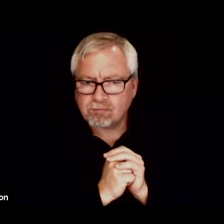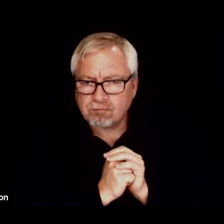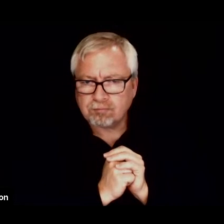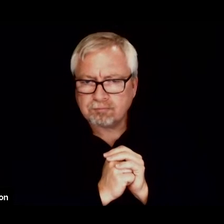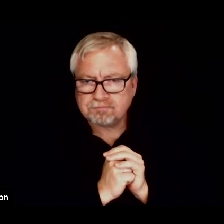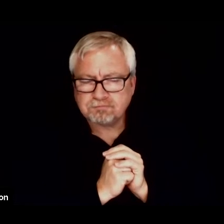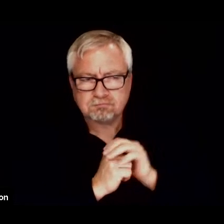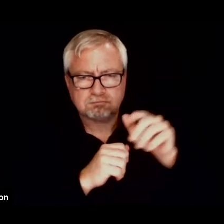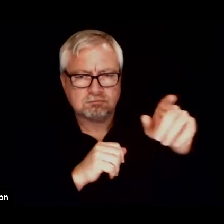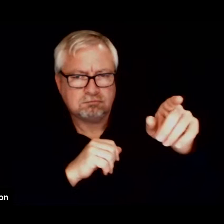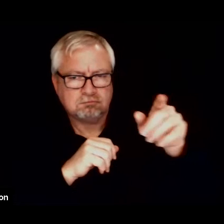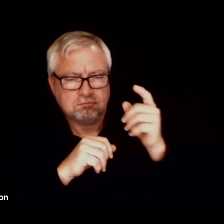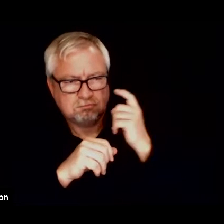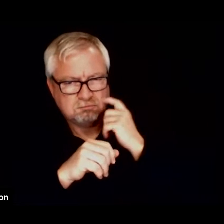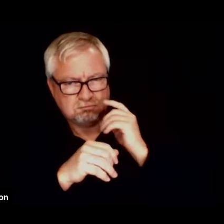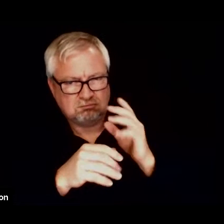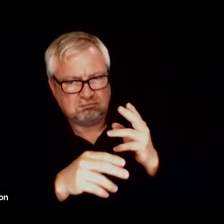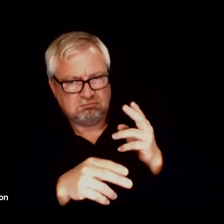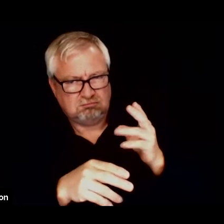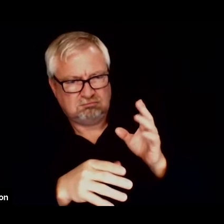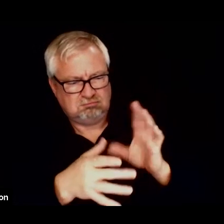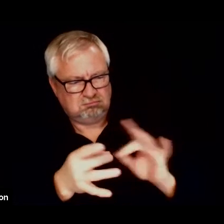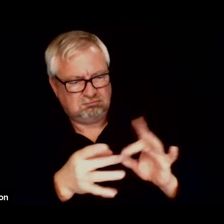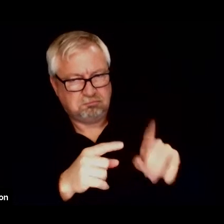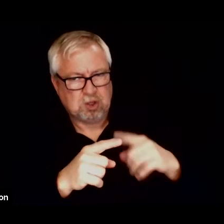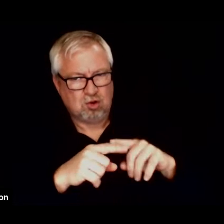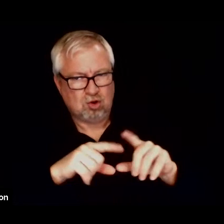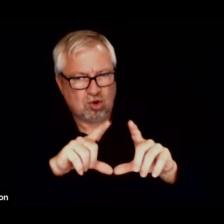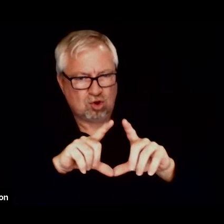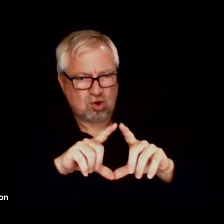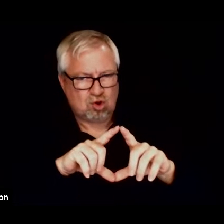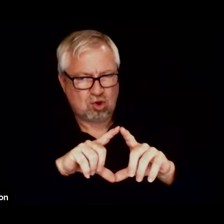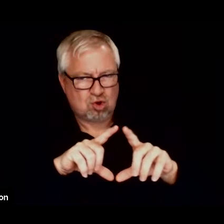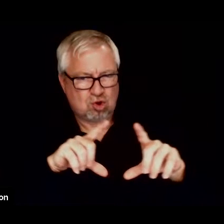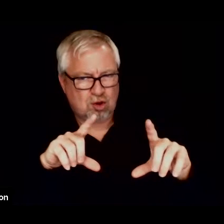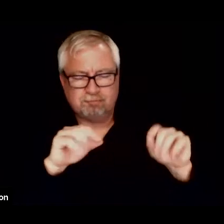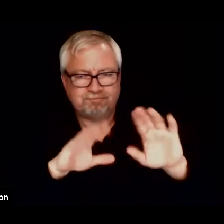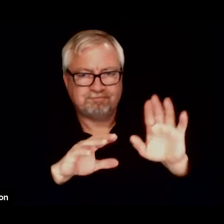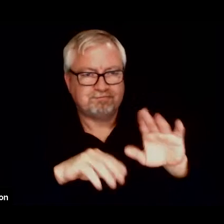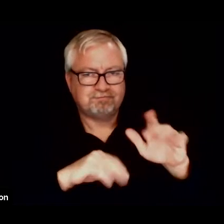you know how it actually will affect people and as i heard you say it yesterday it sounded